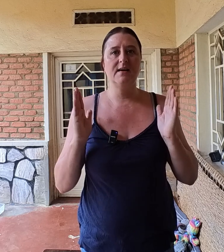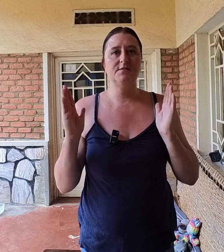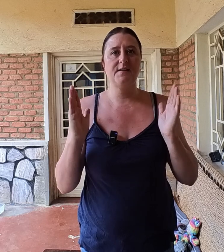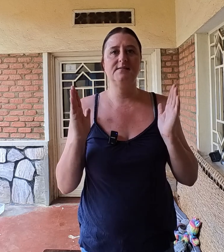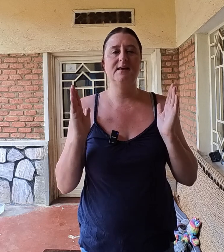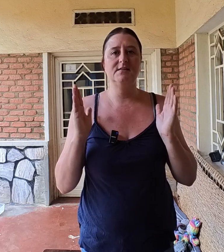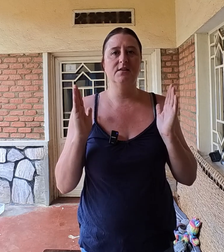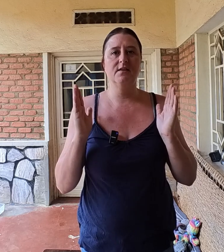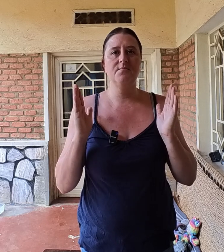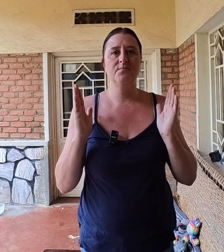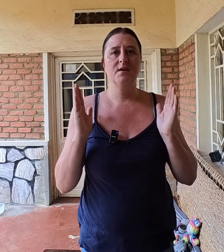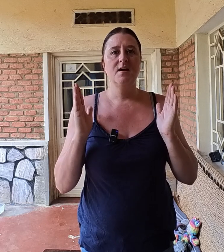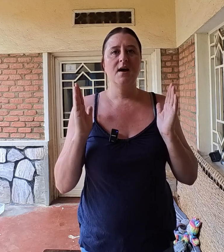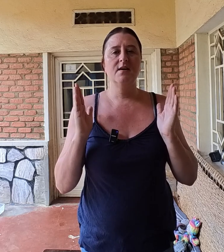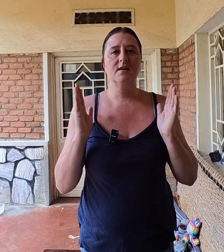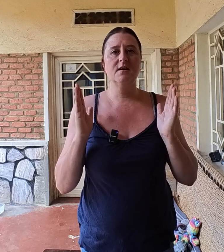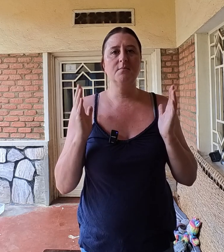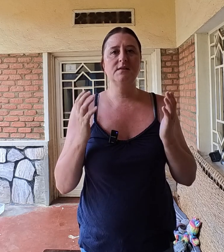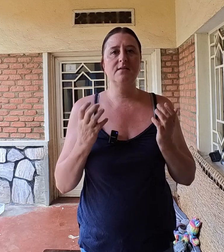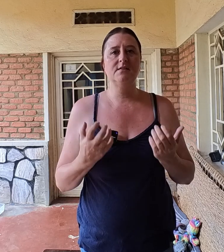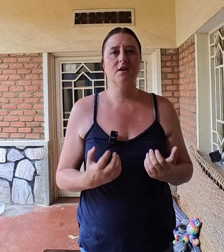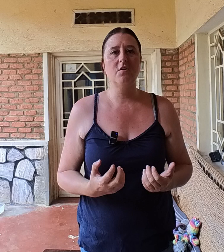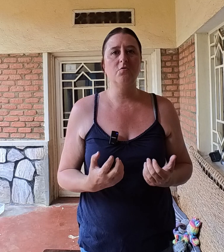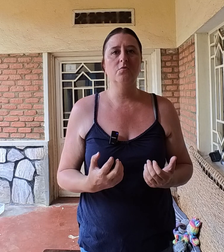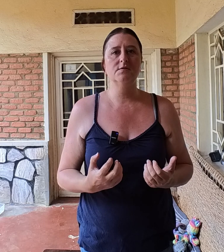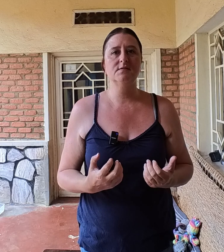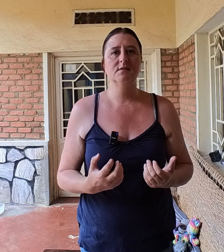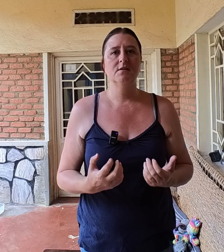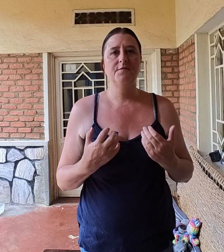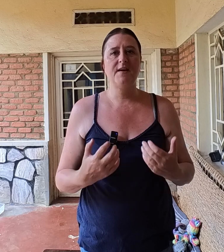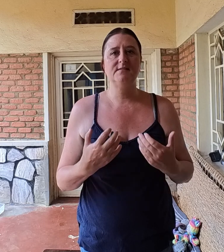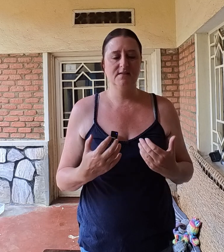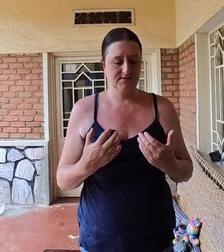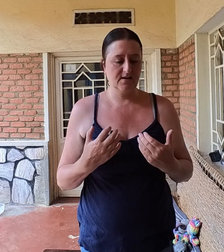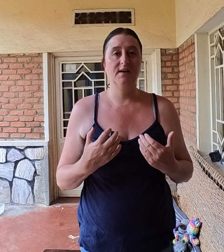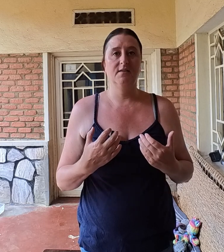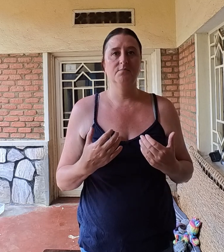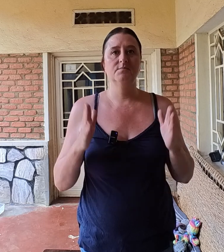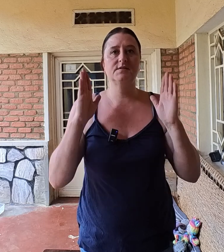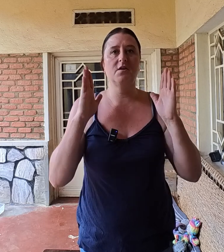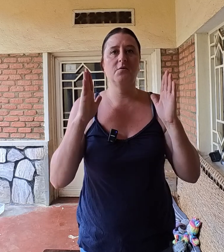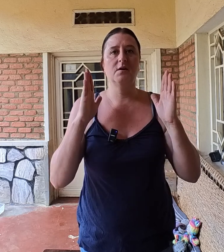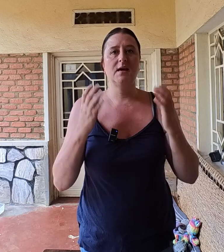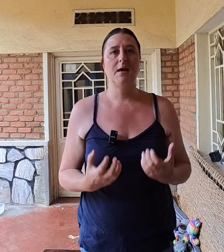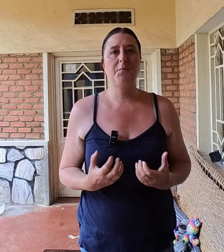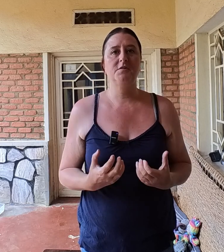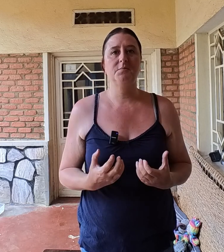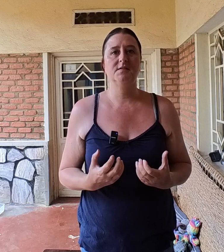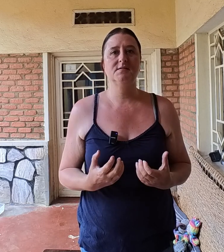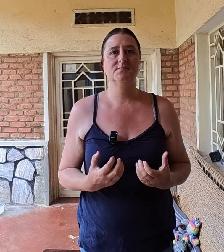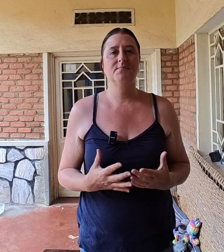height, facing each other, and they're going to come down into claws facing the signer. So, hippopotamus.